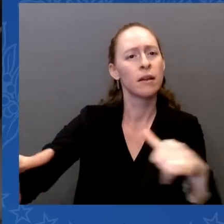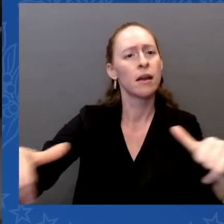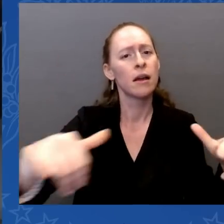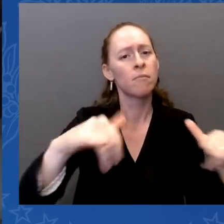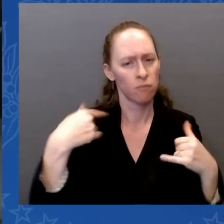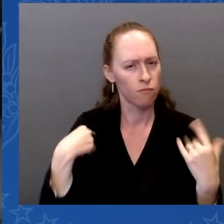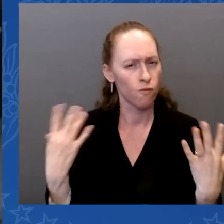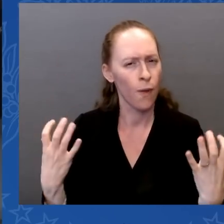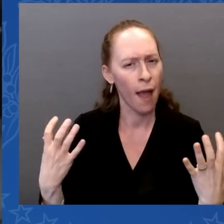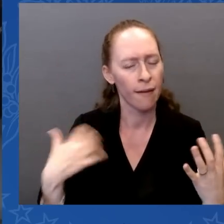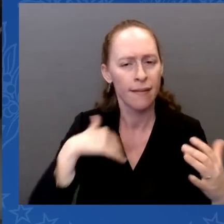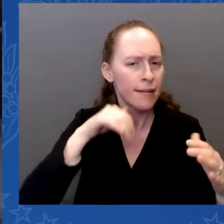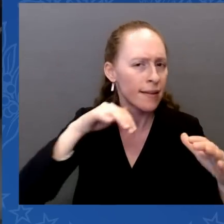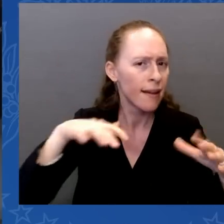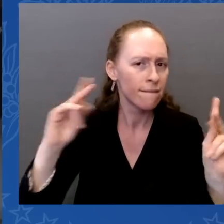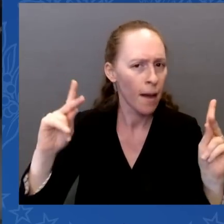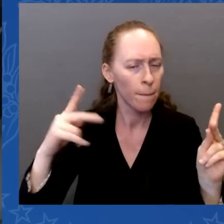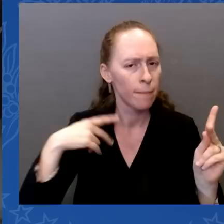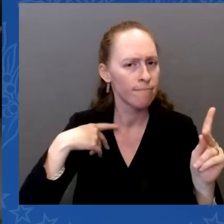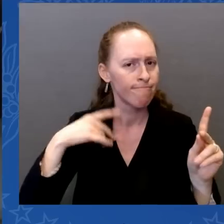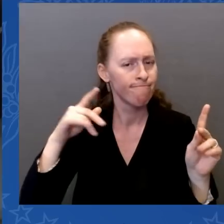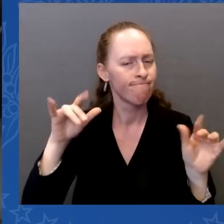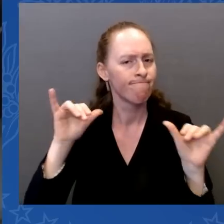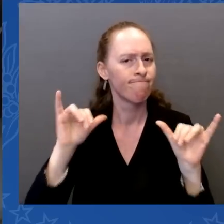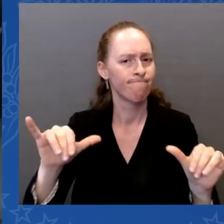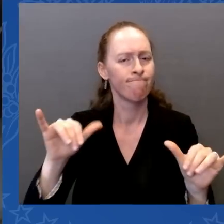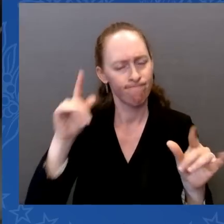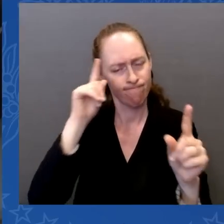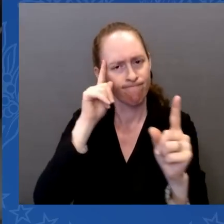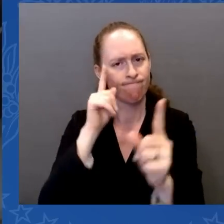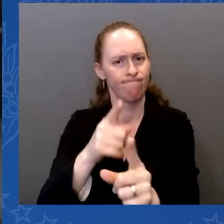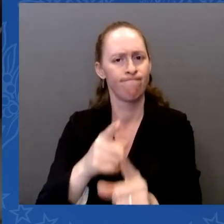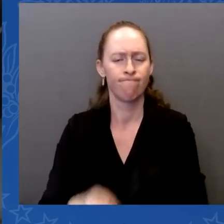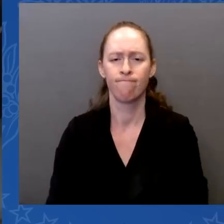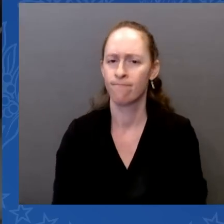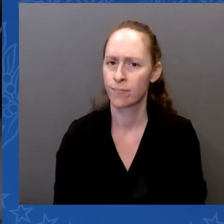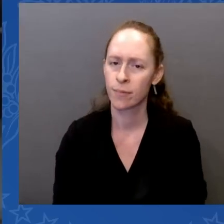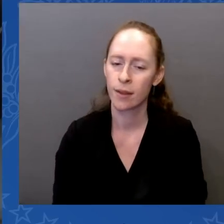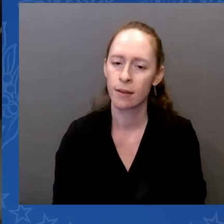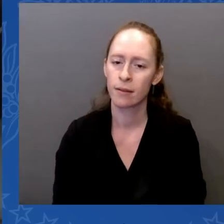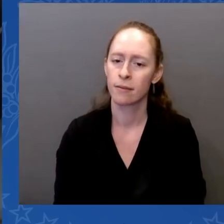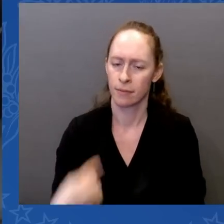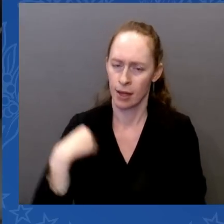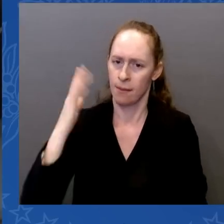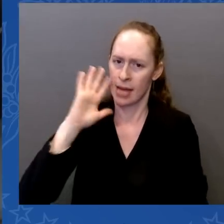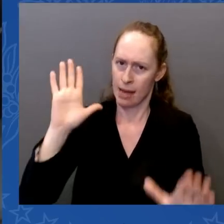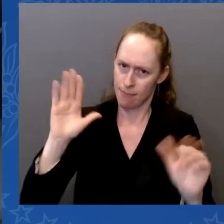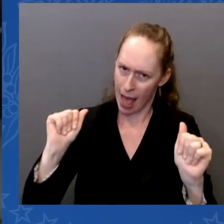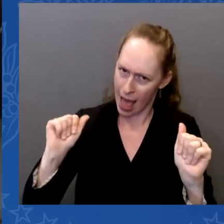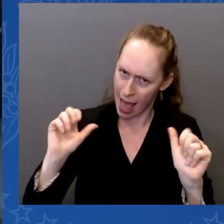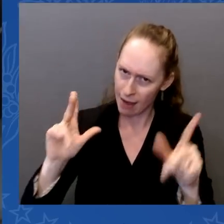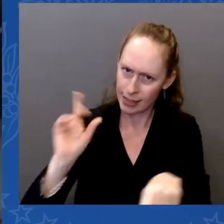and we're going to lower the cost of lifesaving insulin for children as well as families for everybody, whether they're on Medicare or not.